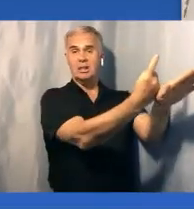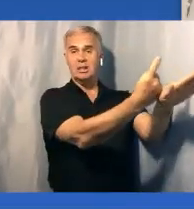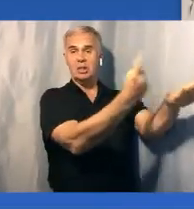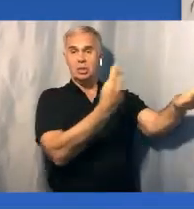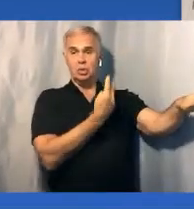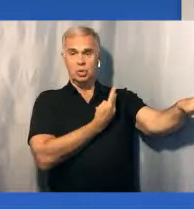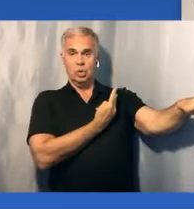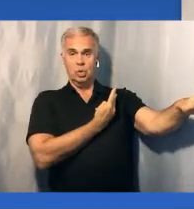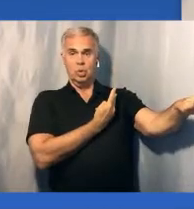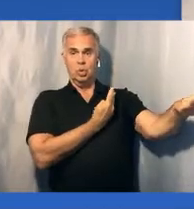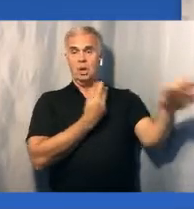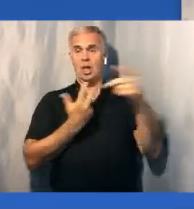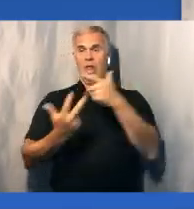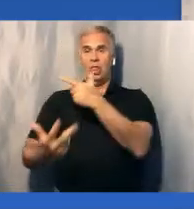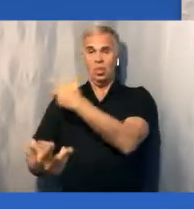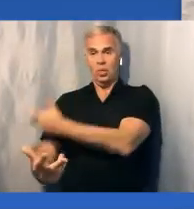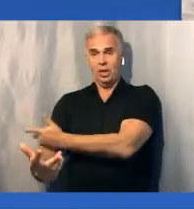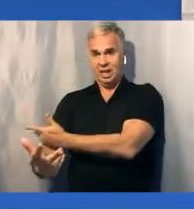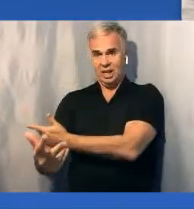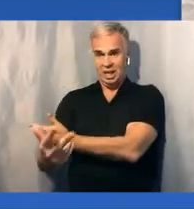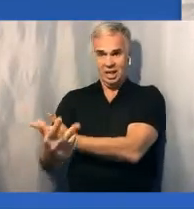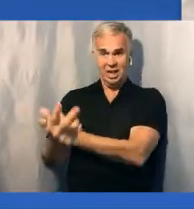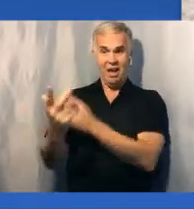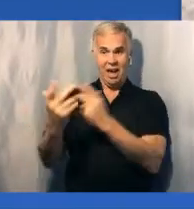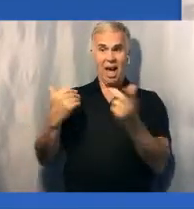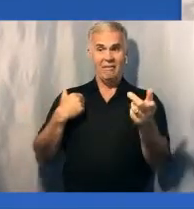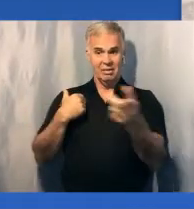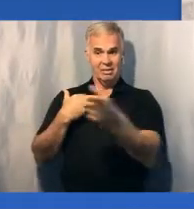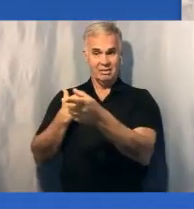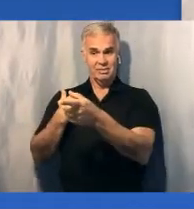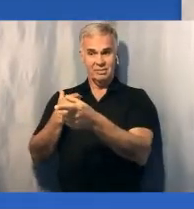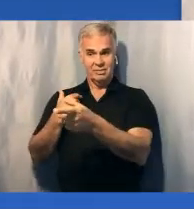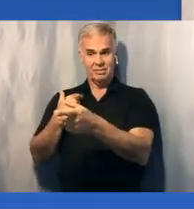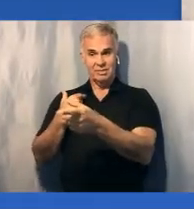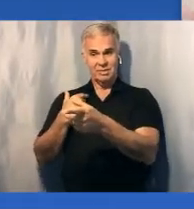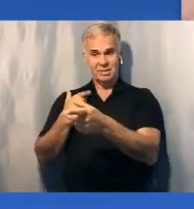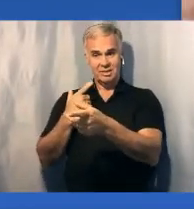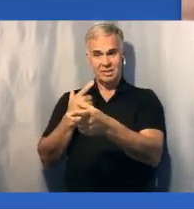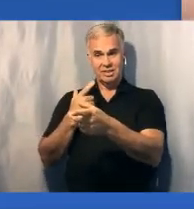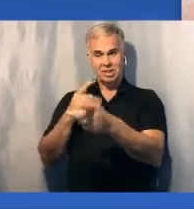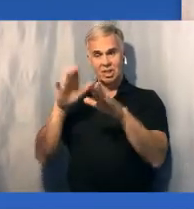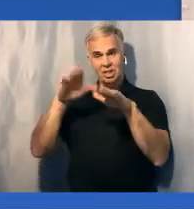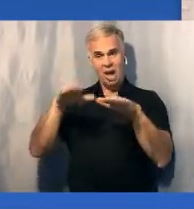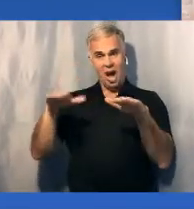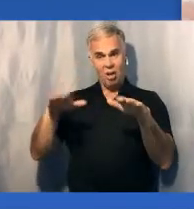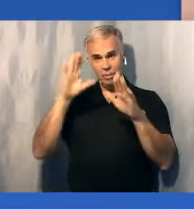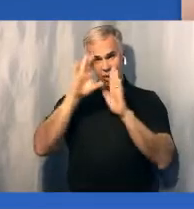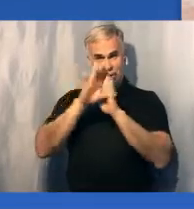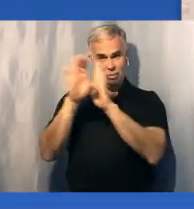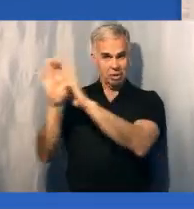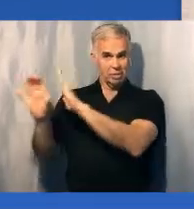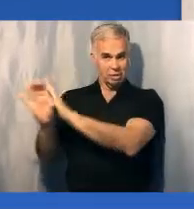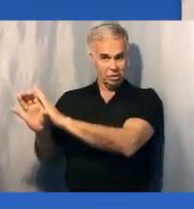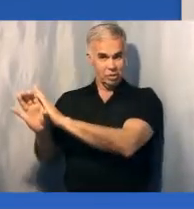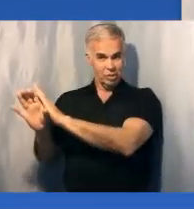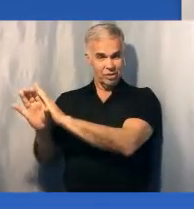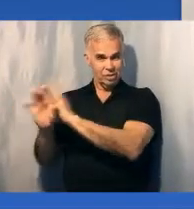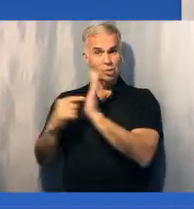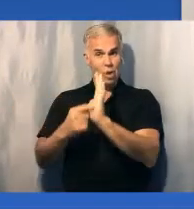the bird is . (So if you can see, There's one child.